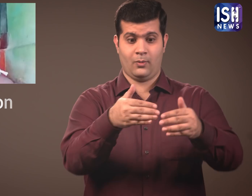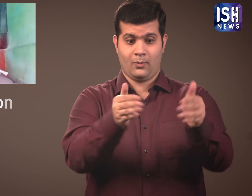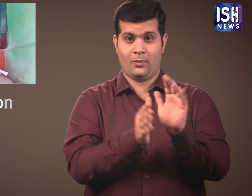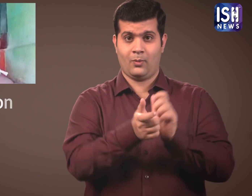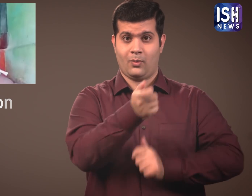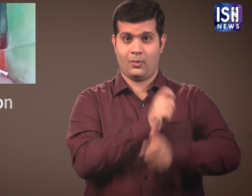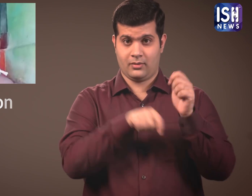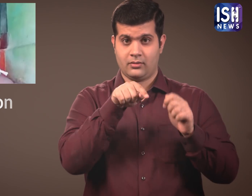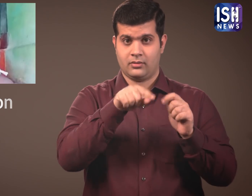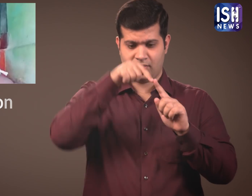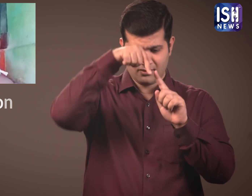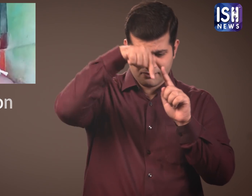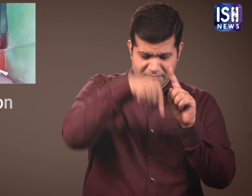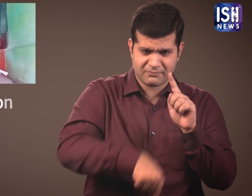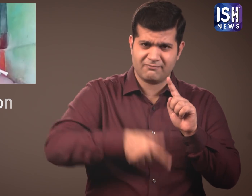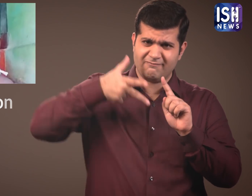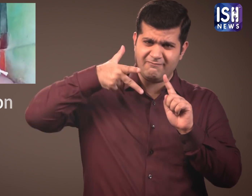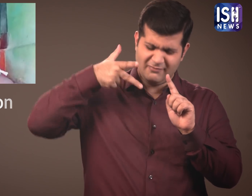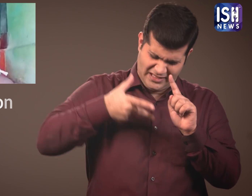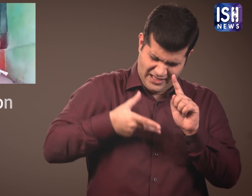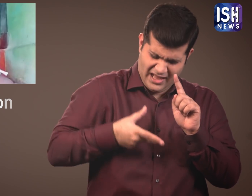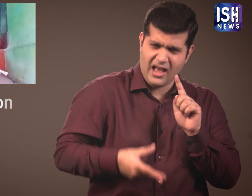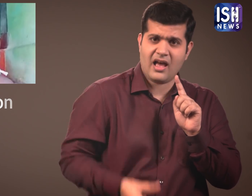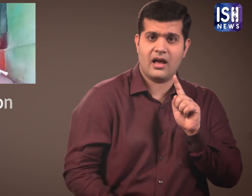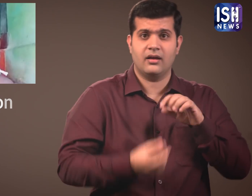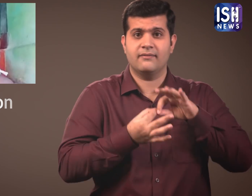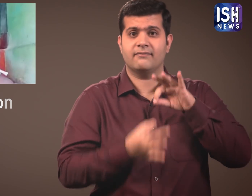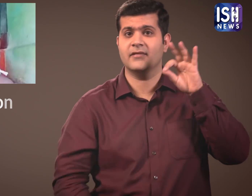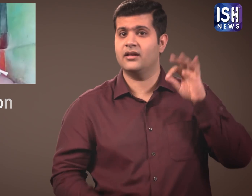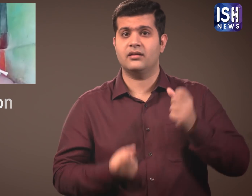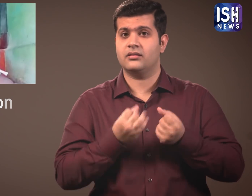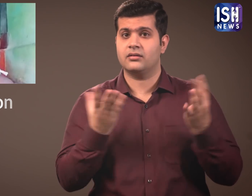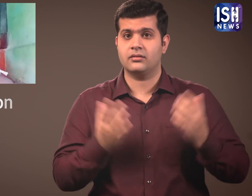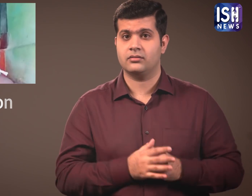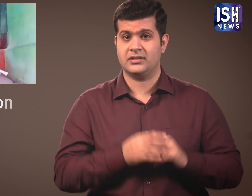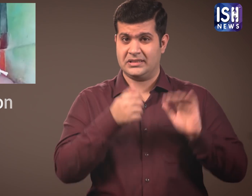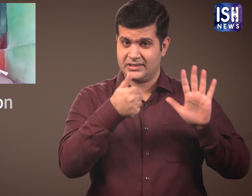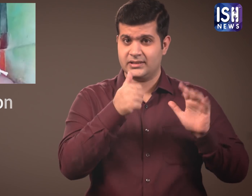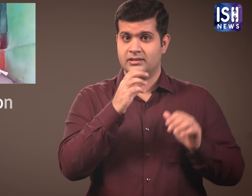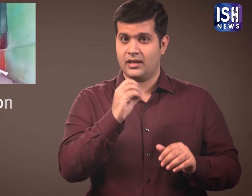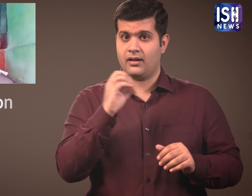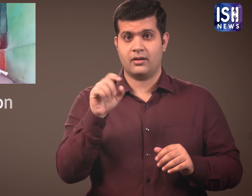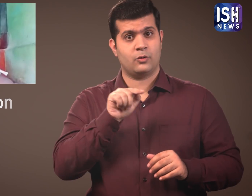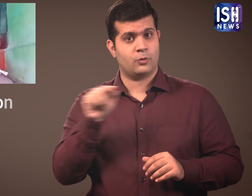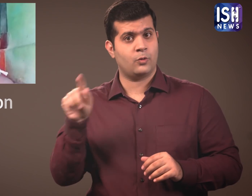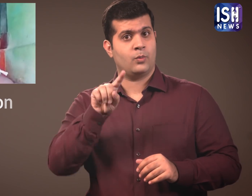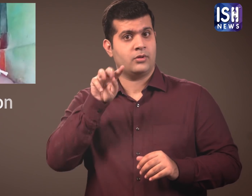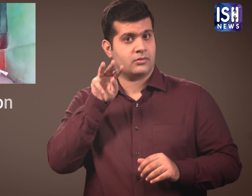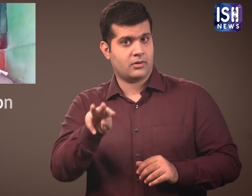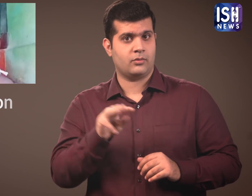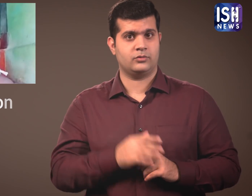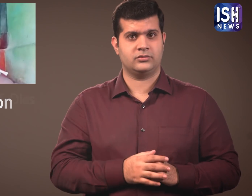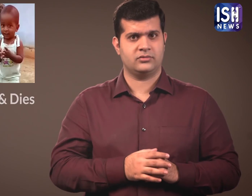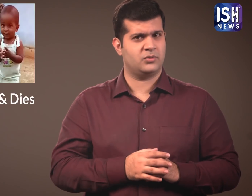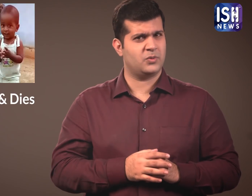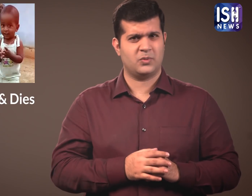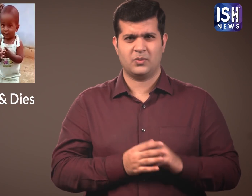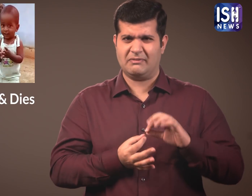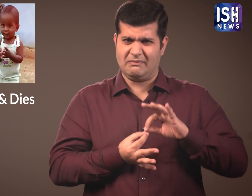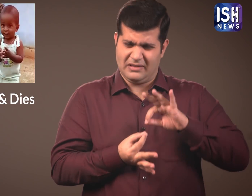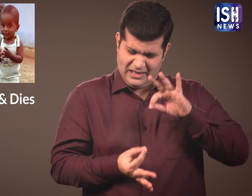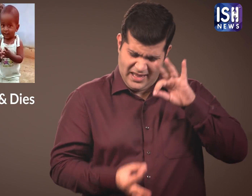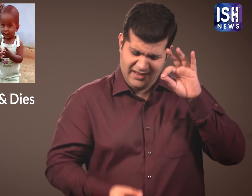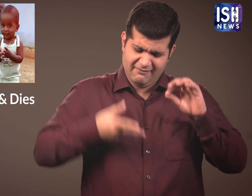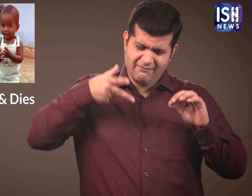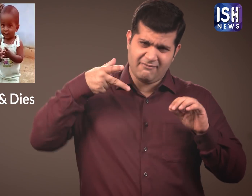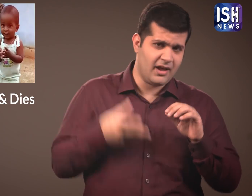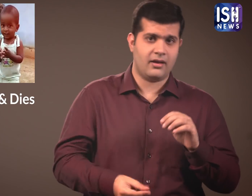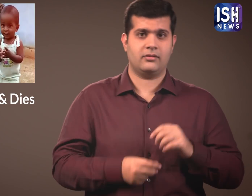near a borewell which was 600-1,000 feet deep. It was very deep.